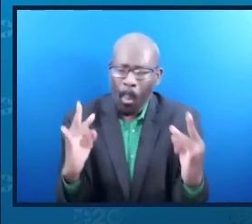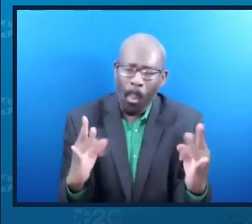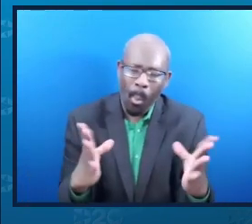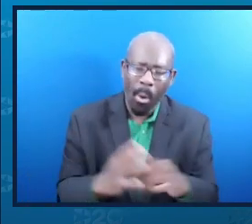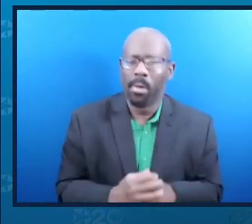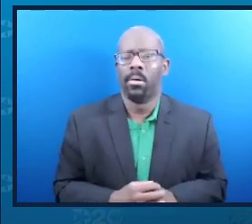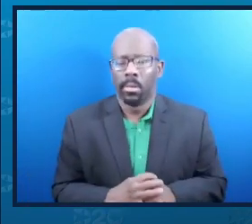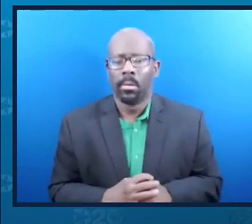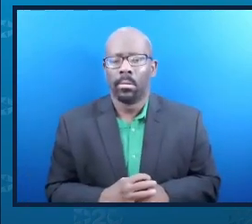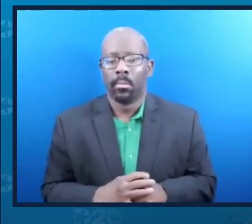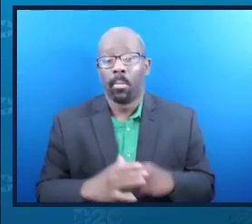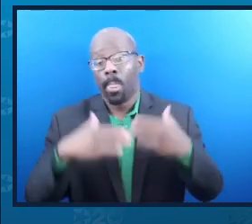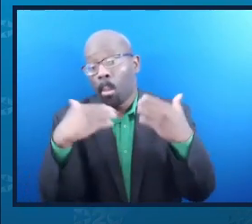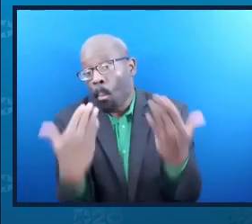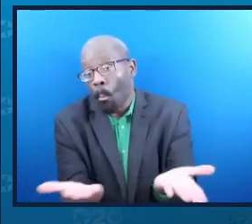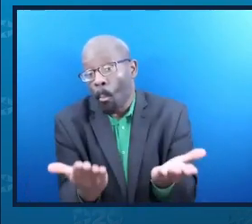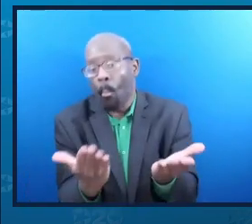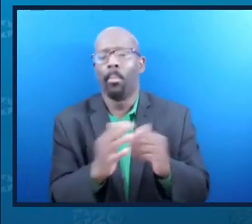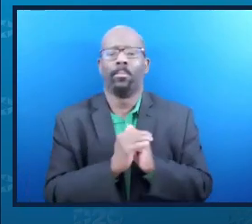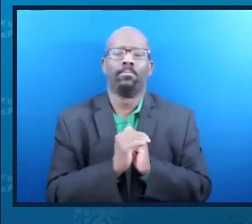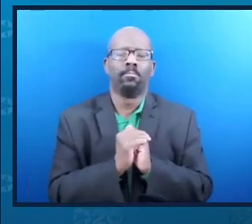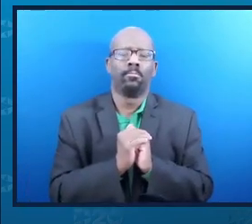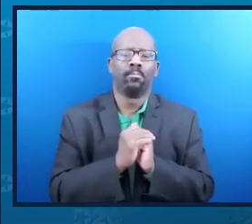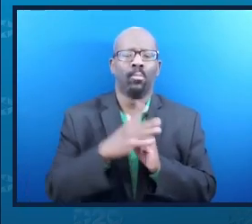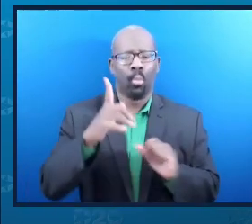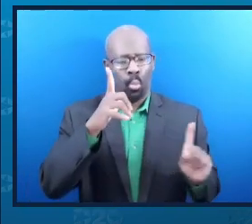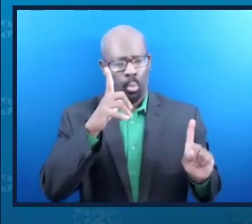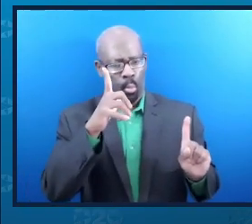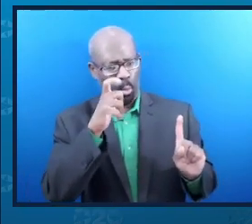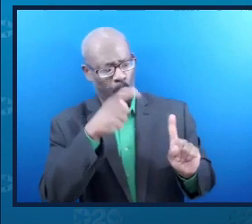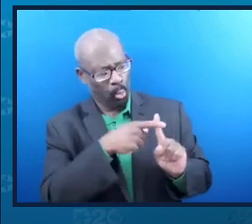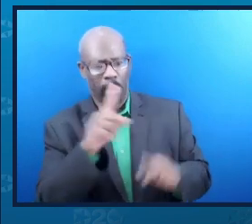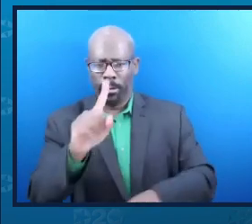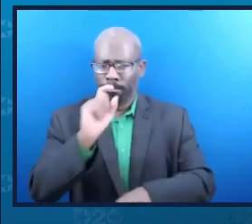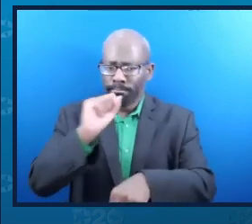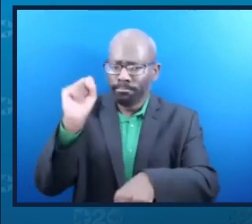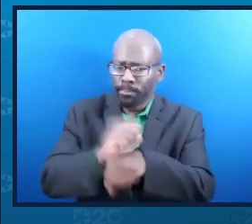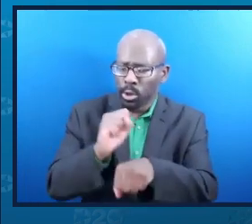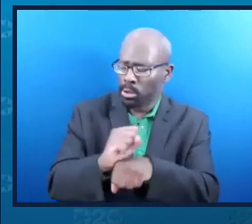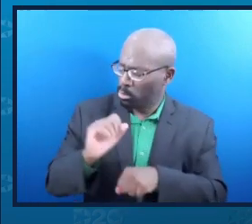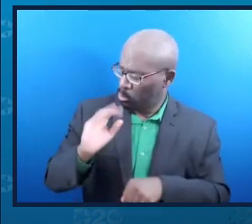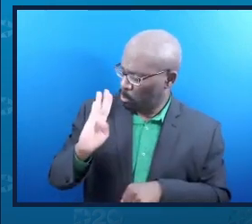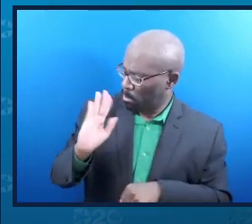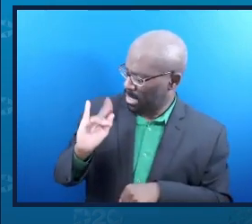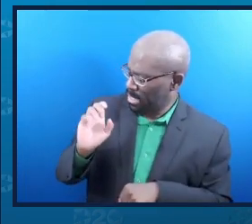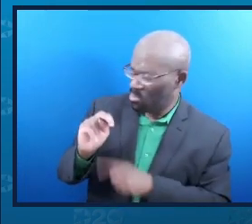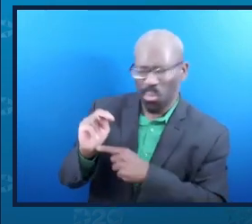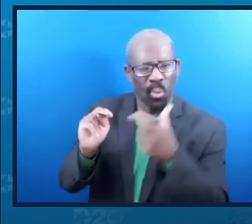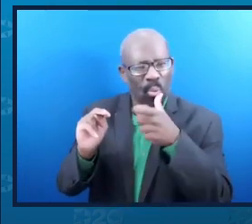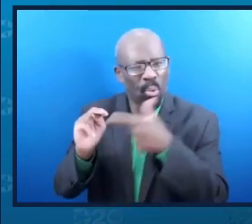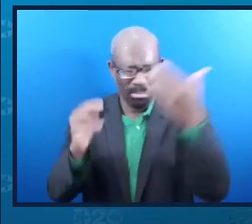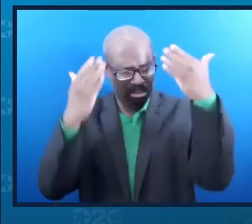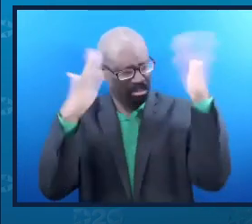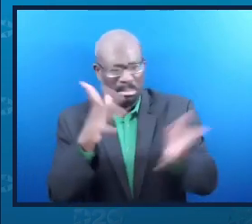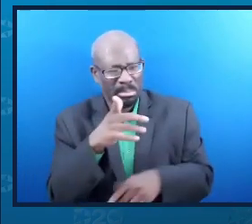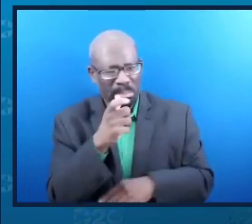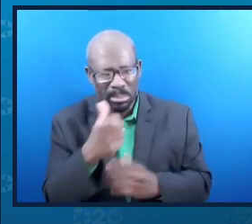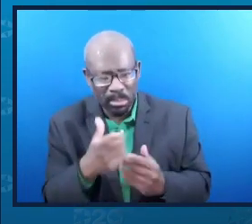YOU JUST DON'T KNOW ENOUGH ABOUT THE PERSON WHO WANTS TO LEAD US THERE.